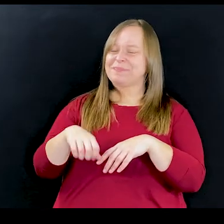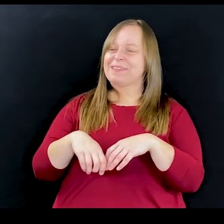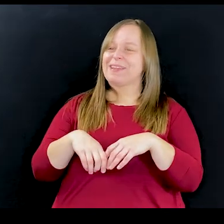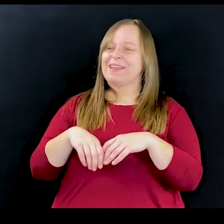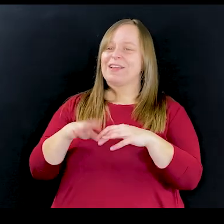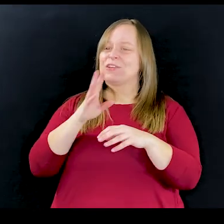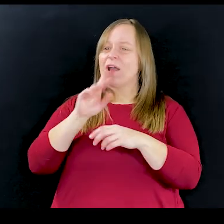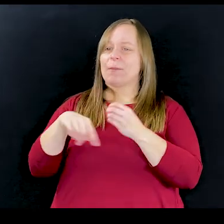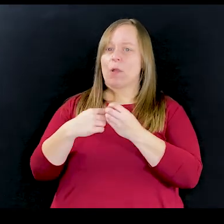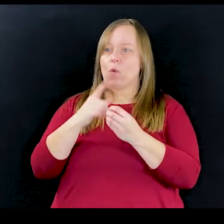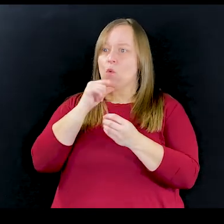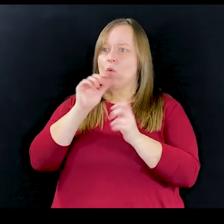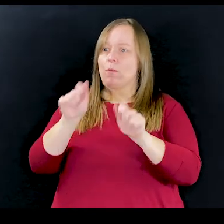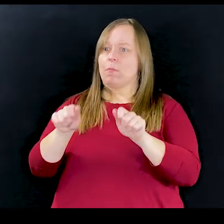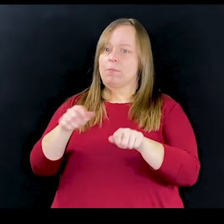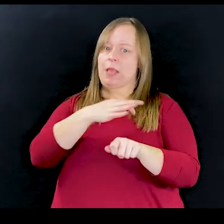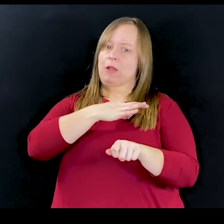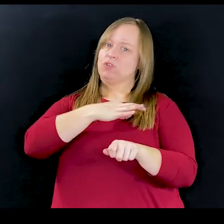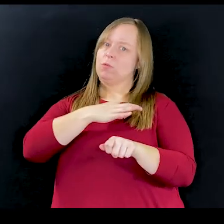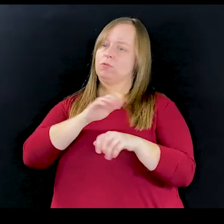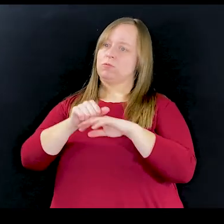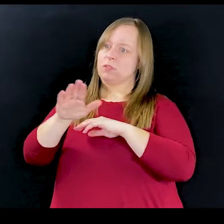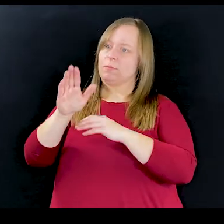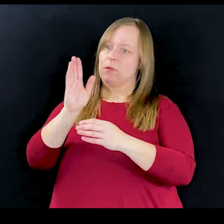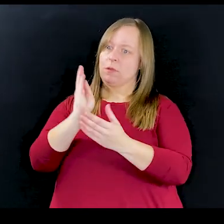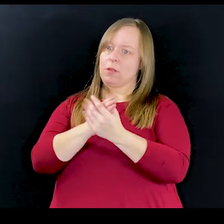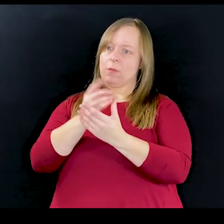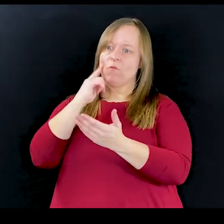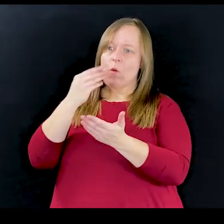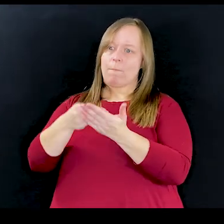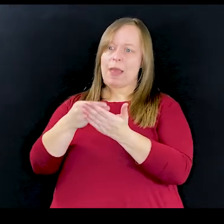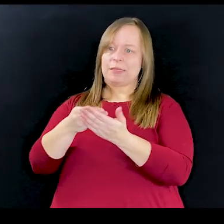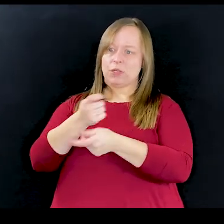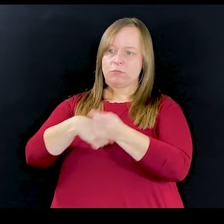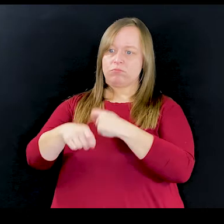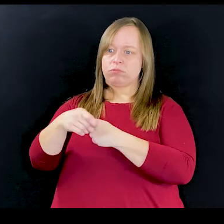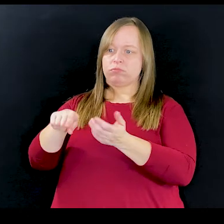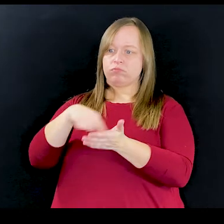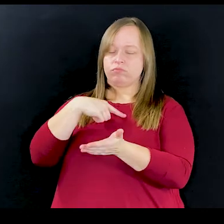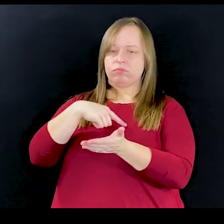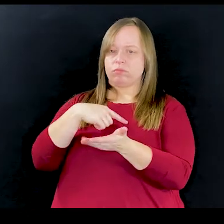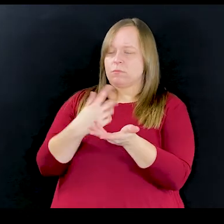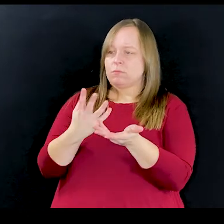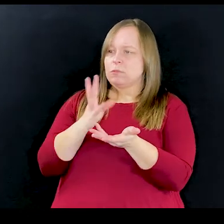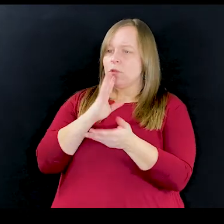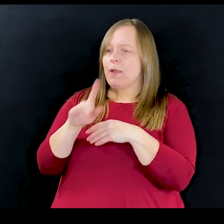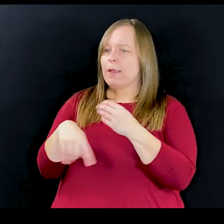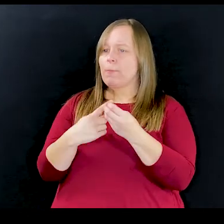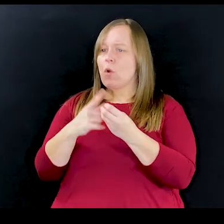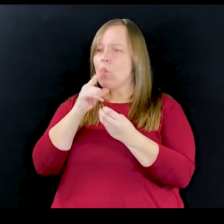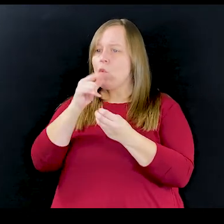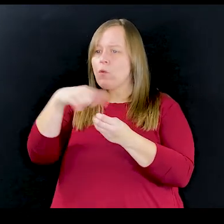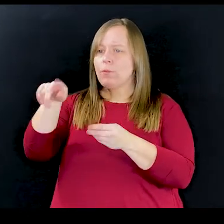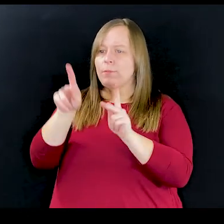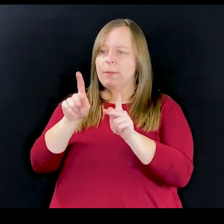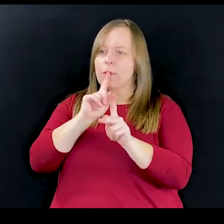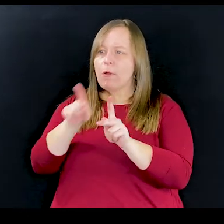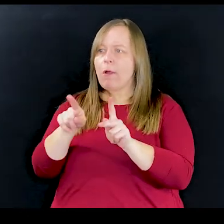When talking about who is eligible to submit a claim for monetary compensation, let's talk about who those people are